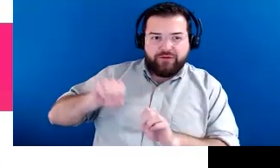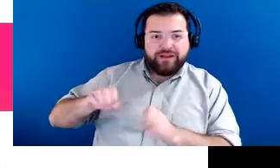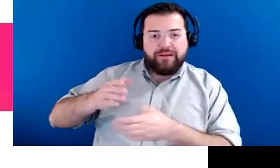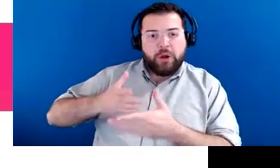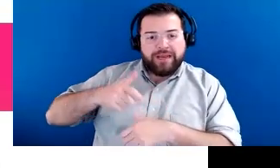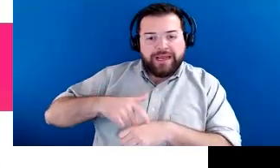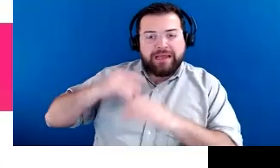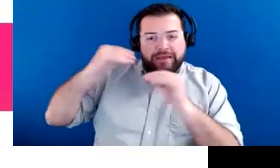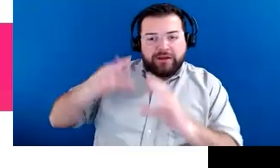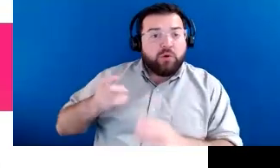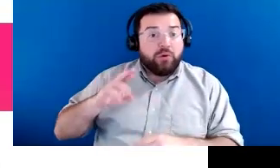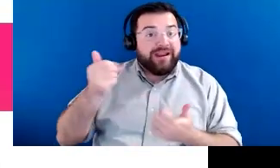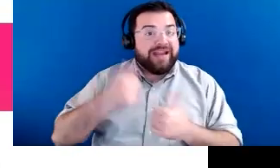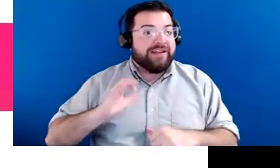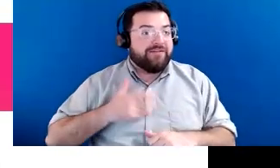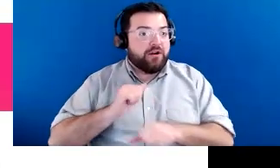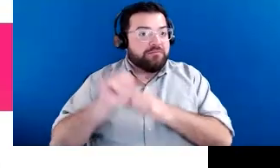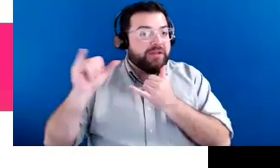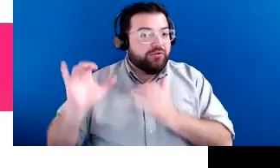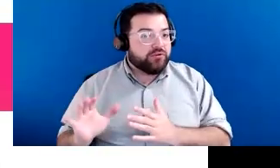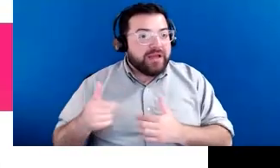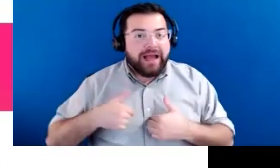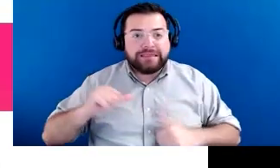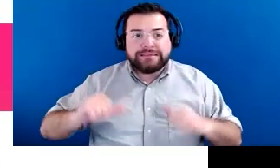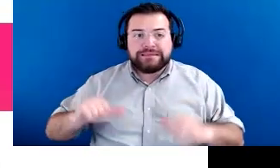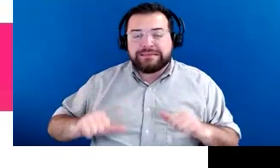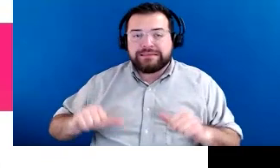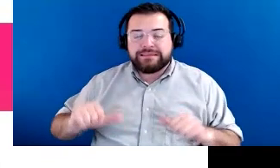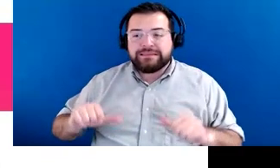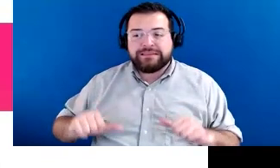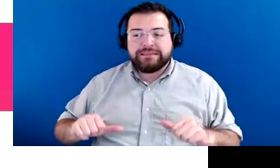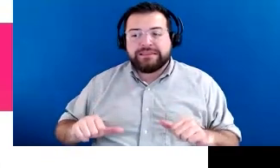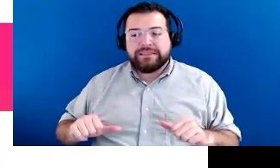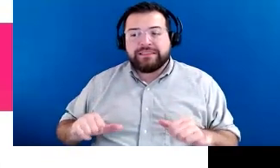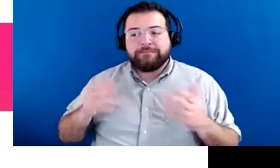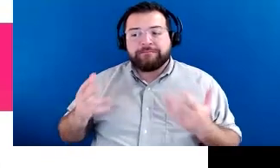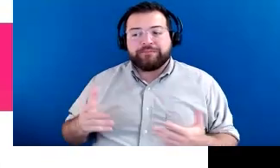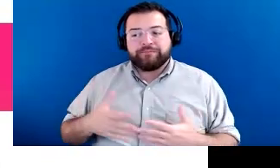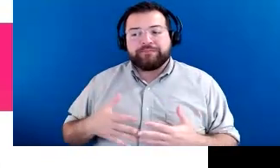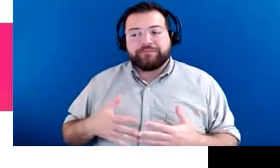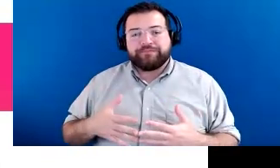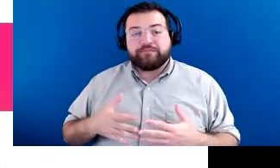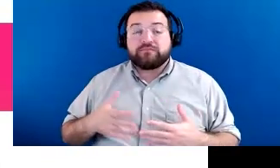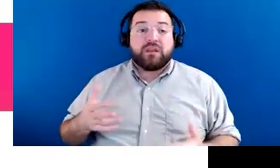You know, I'm not sure if that, I'm not sure about that. You know, you probably all know